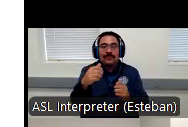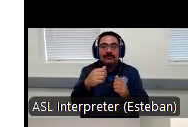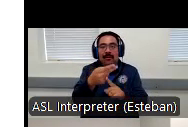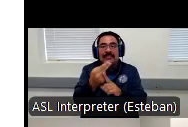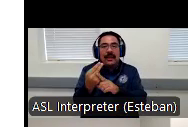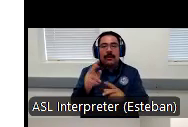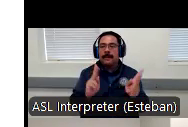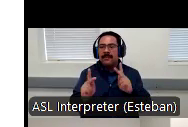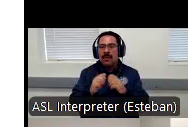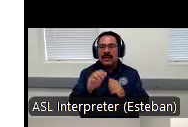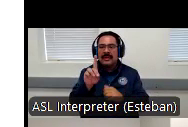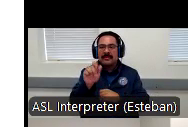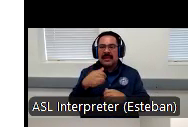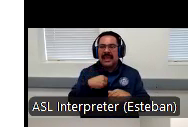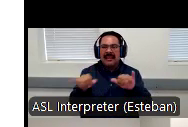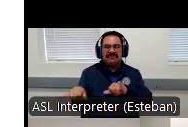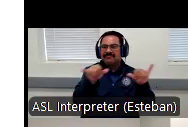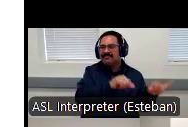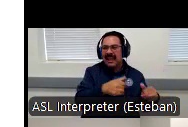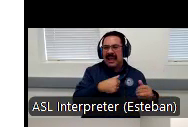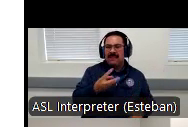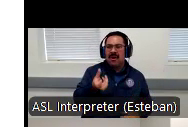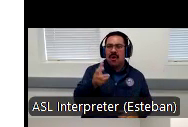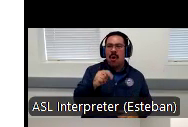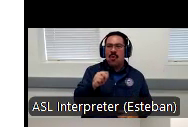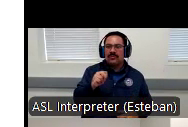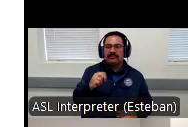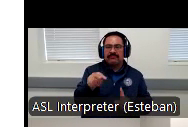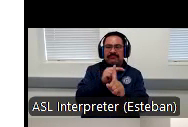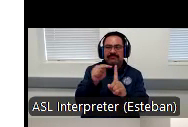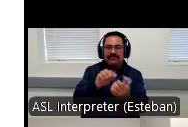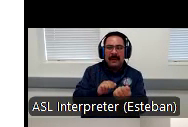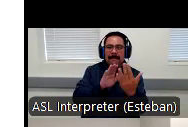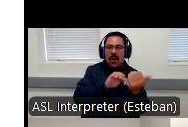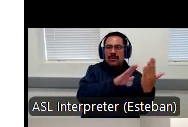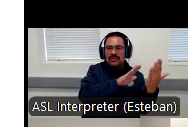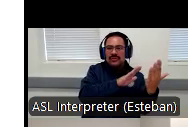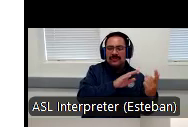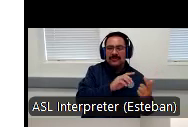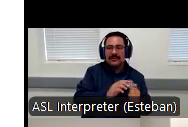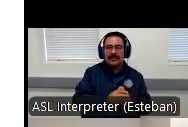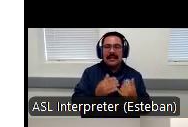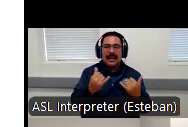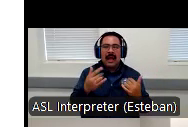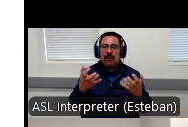with disabilities have each our own approaches too. With that, I would love for you to keep in